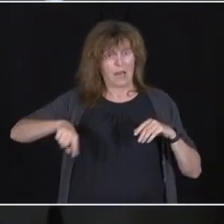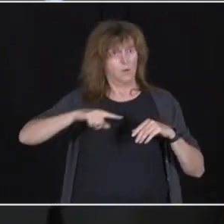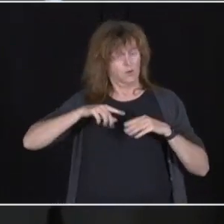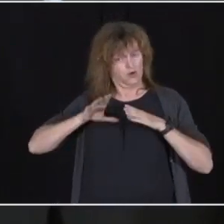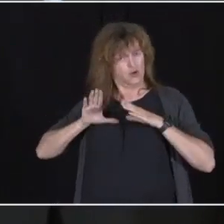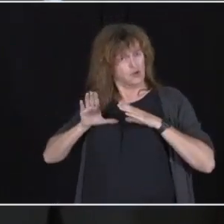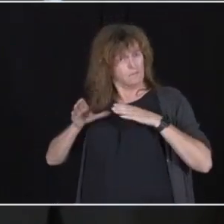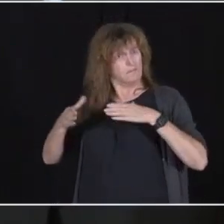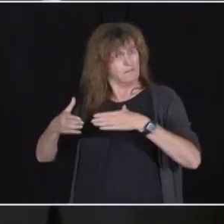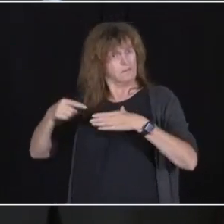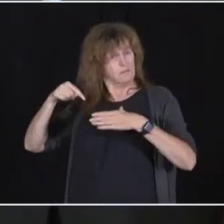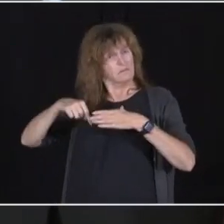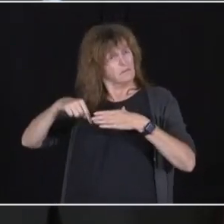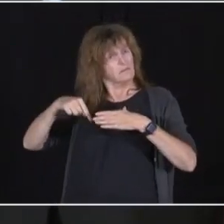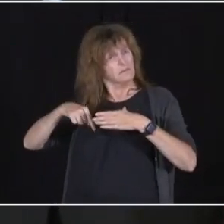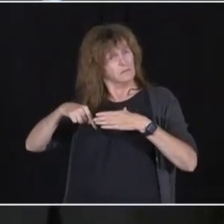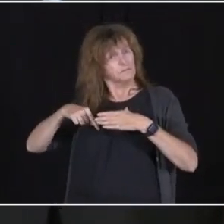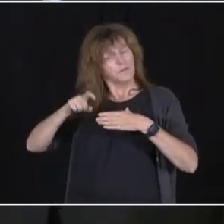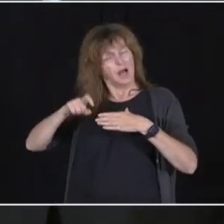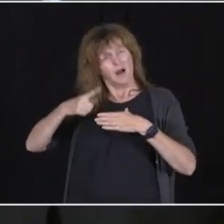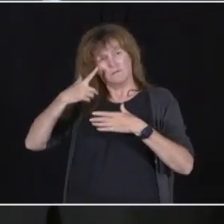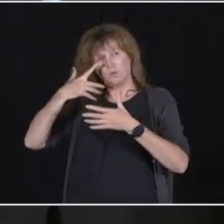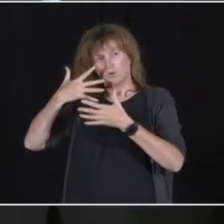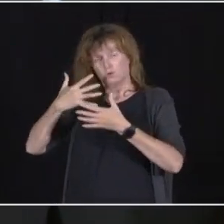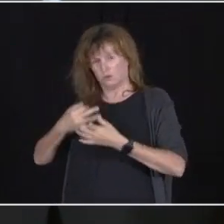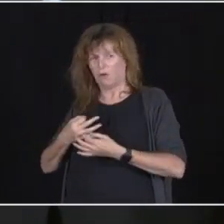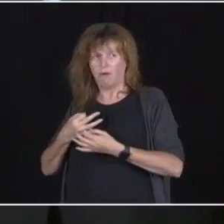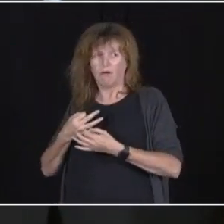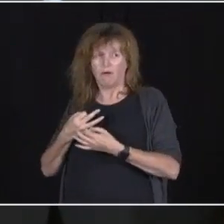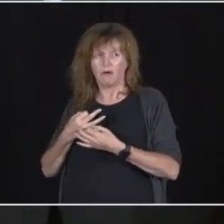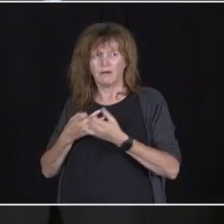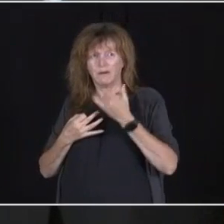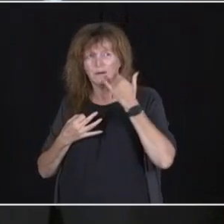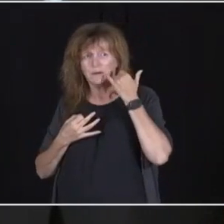indicates that some point time in the future